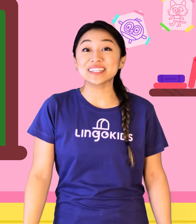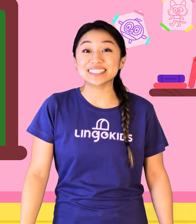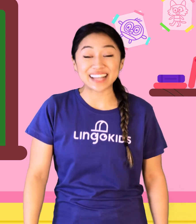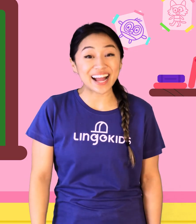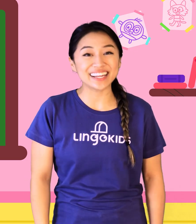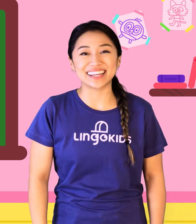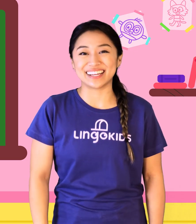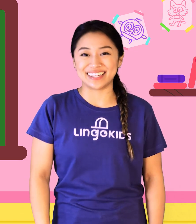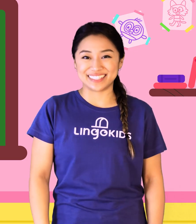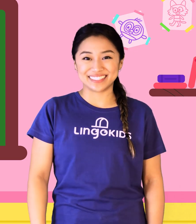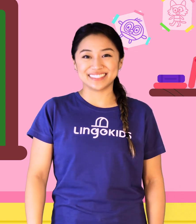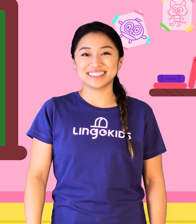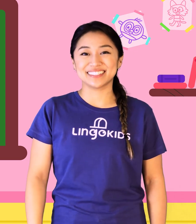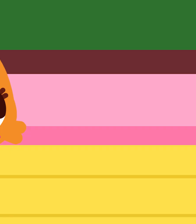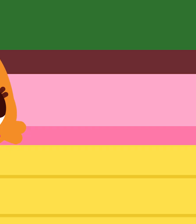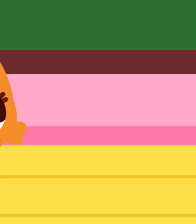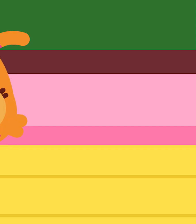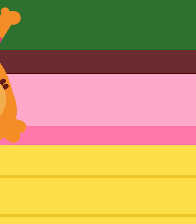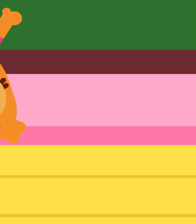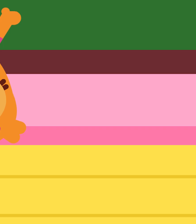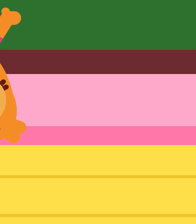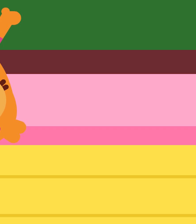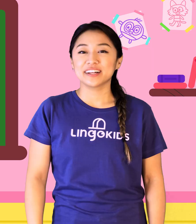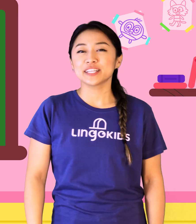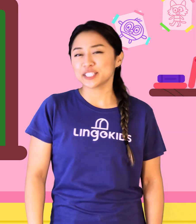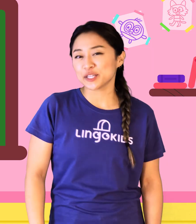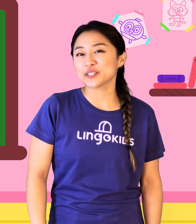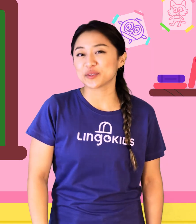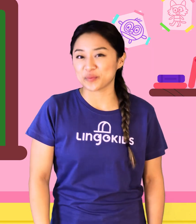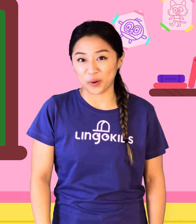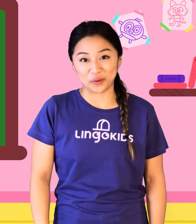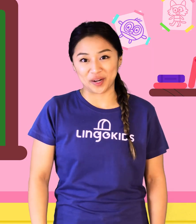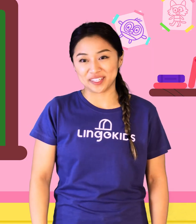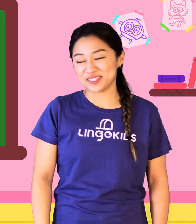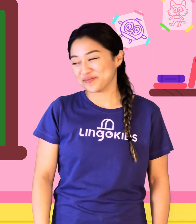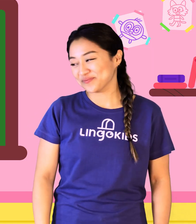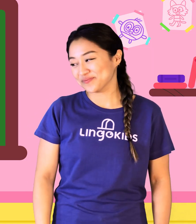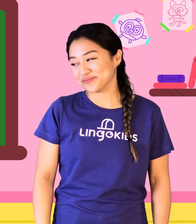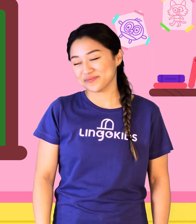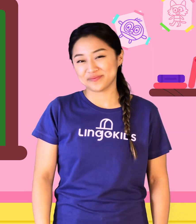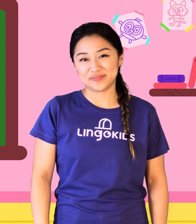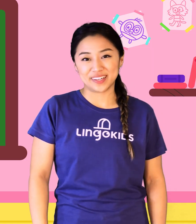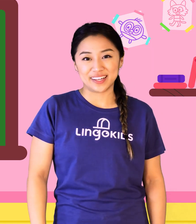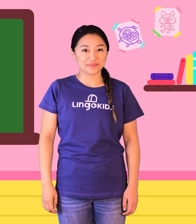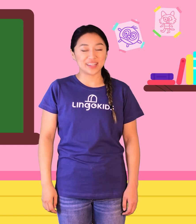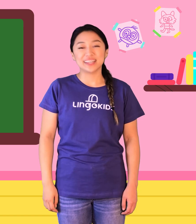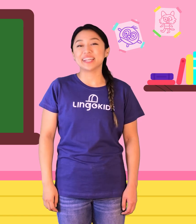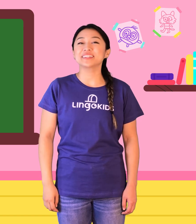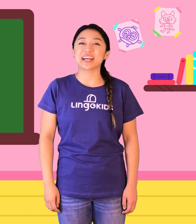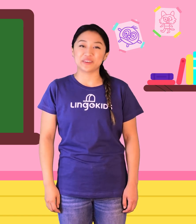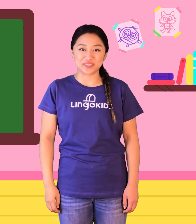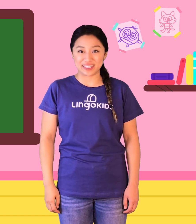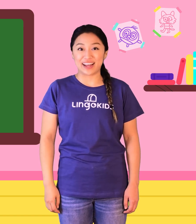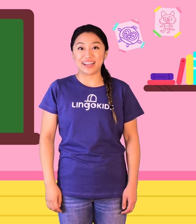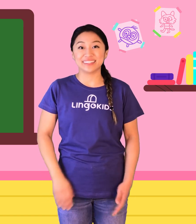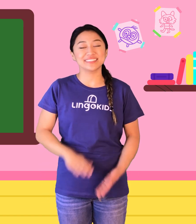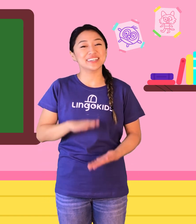We're signing. Cool. Let's learn some more words. Here's how you sign,